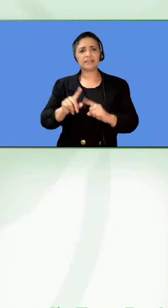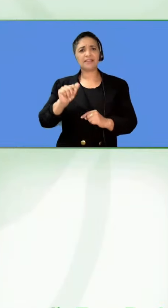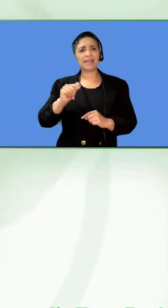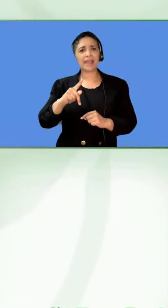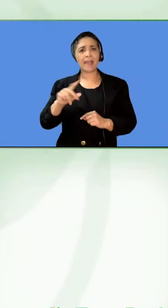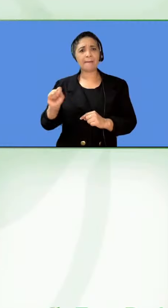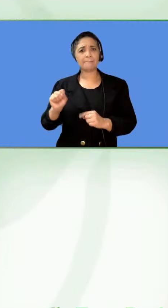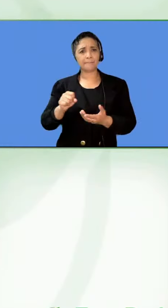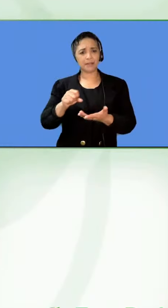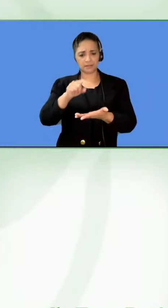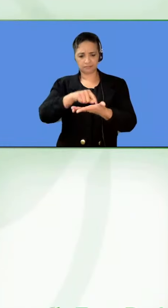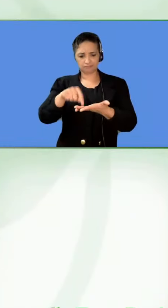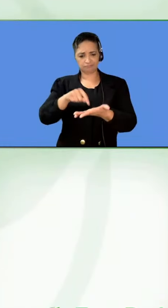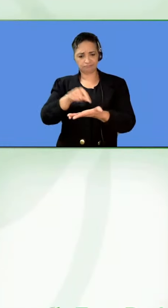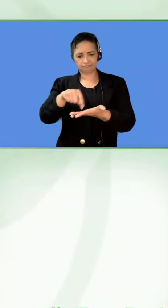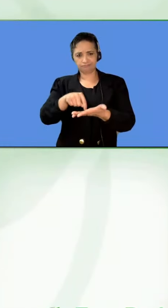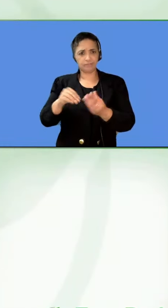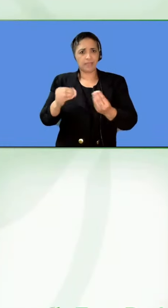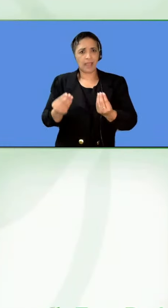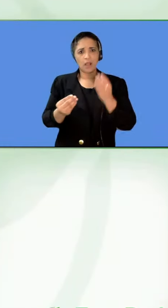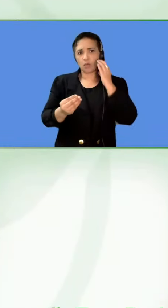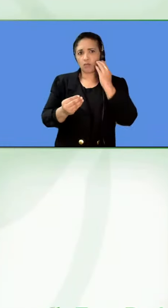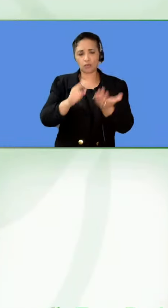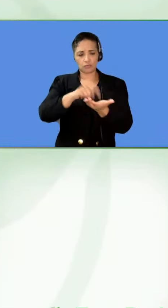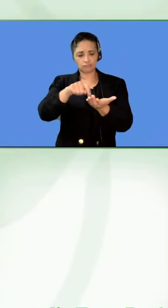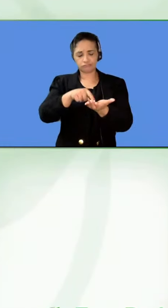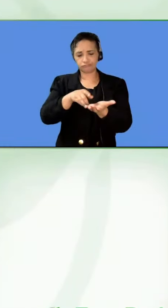Or help you to work better in the school?